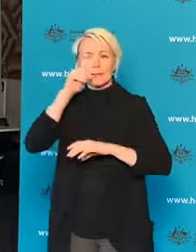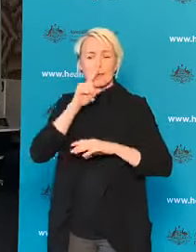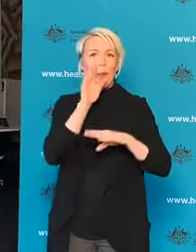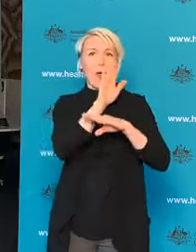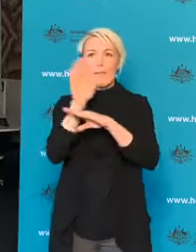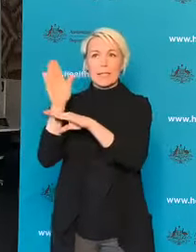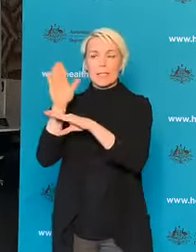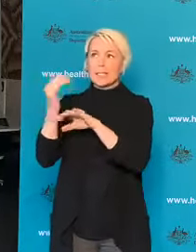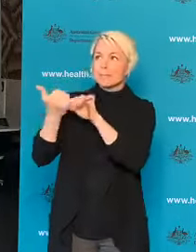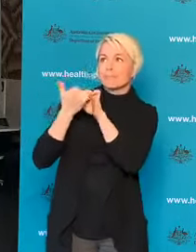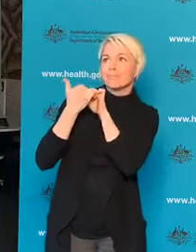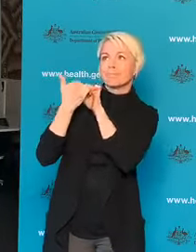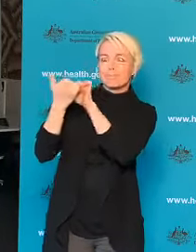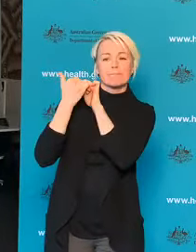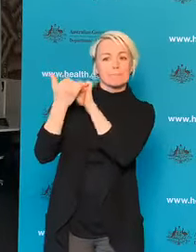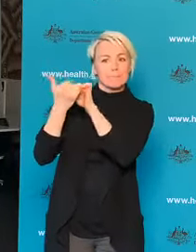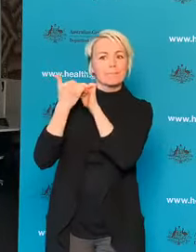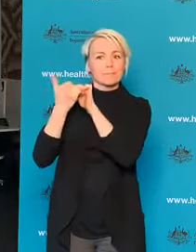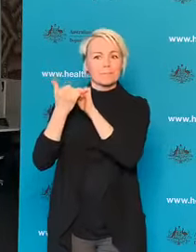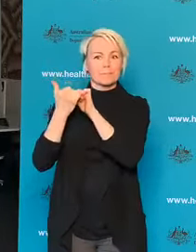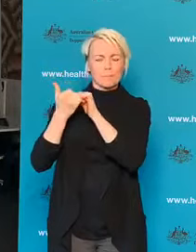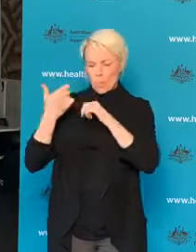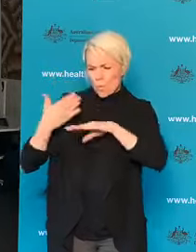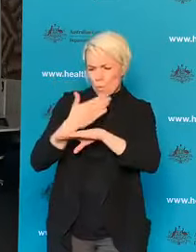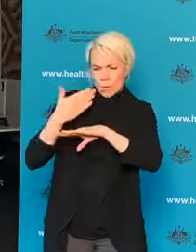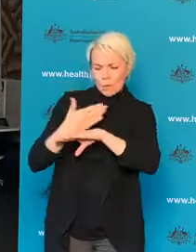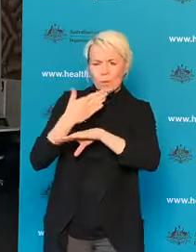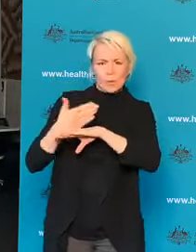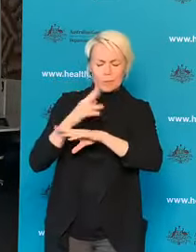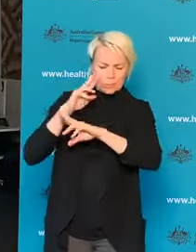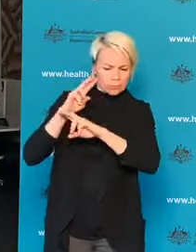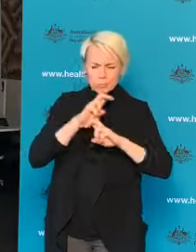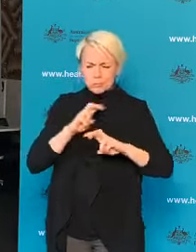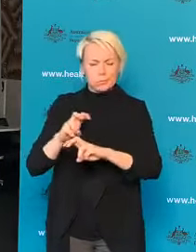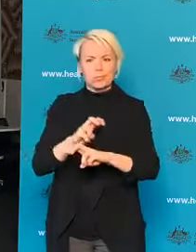collaboration between researchers in different countries. Australia has